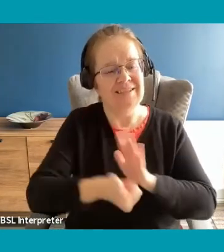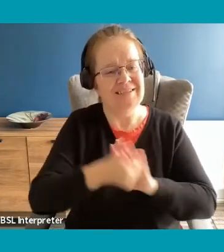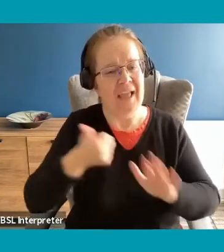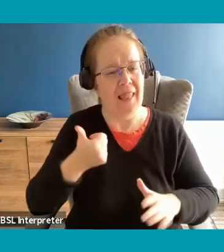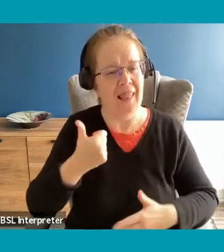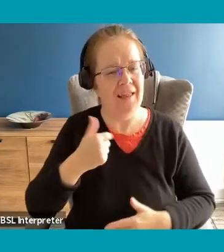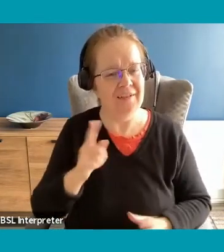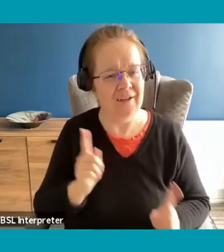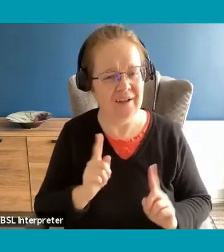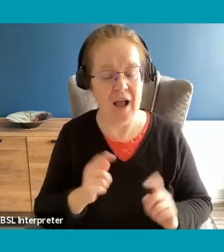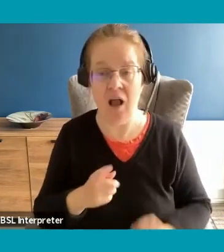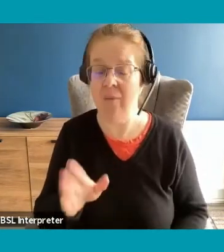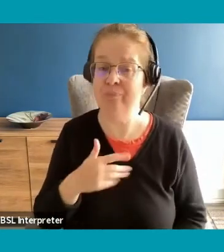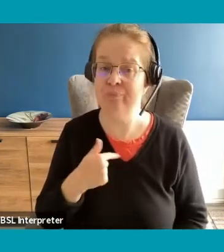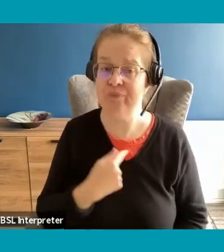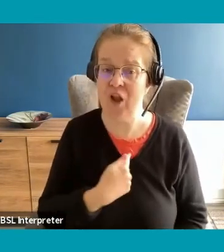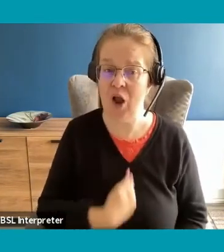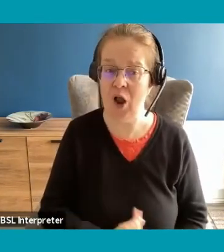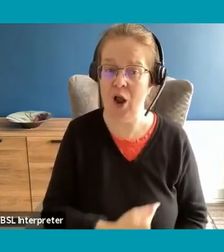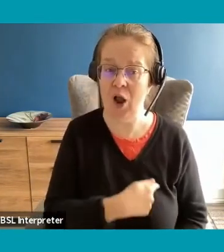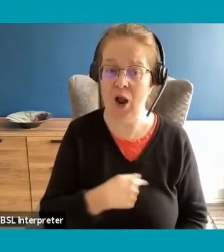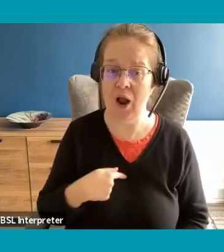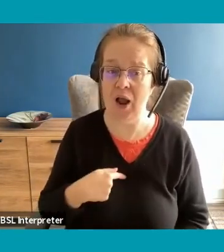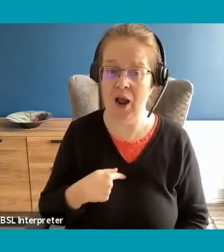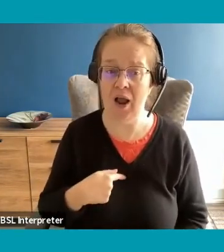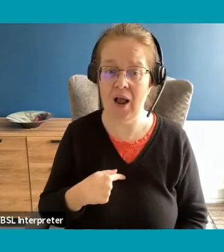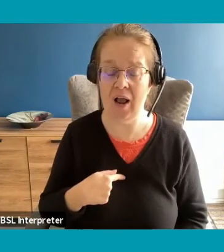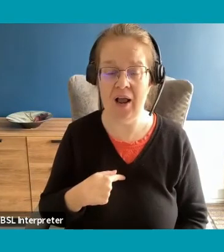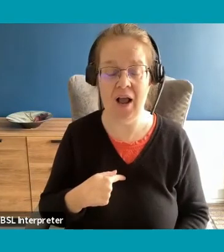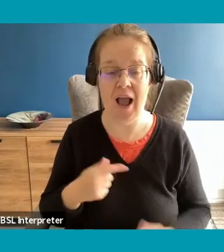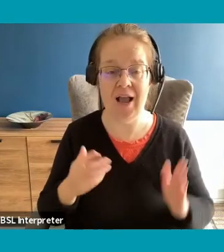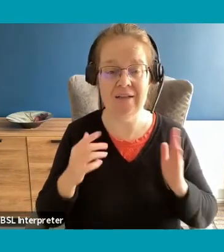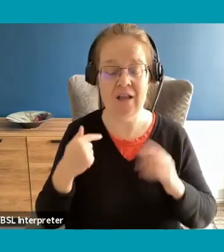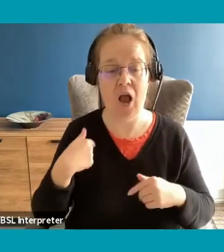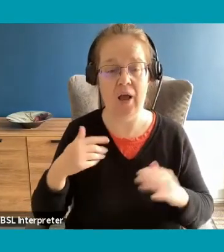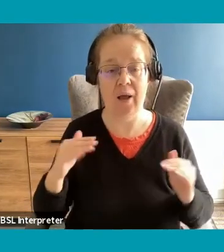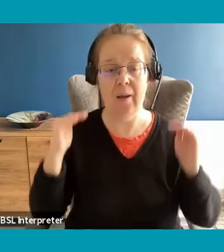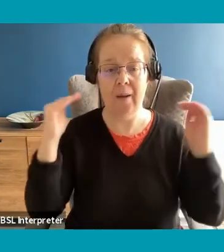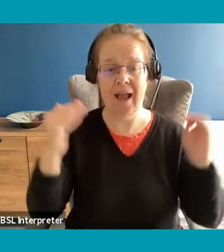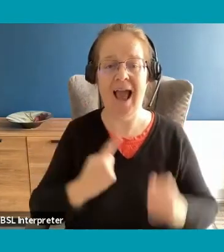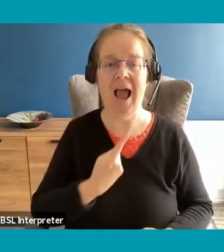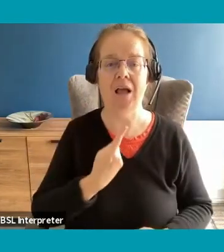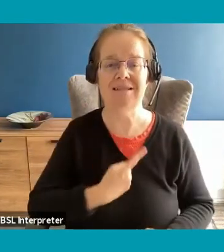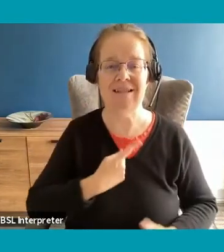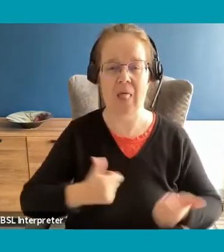To be honest the highest ones, I would have to say is self esteem and confidence.